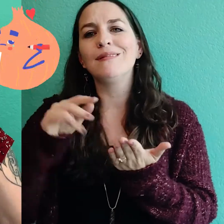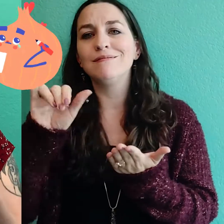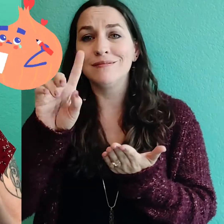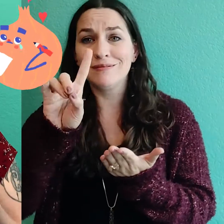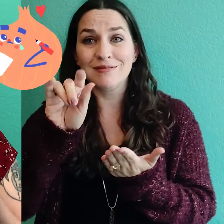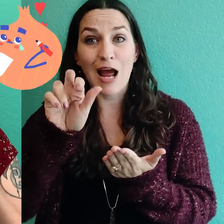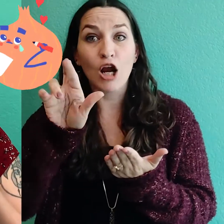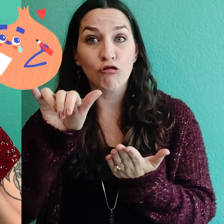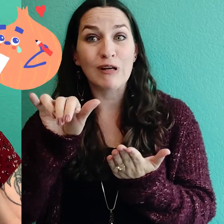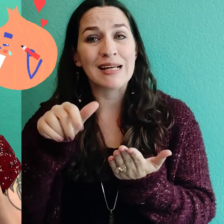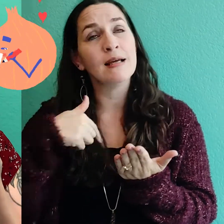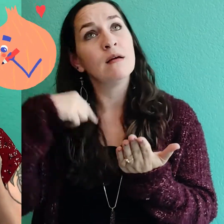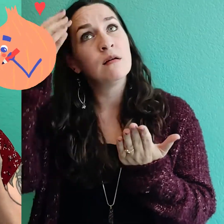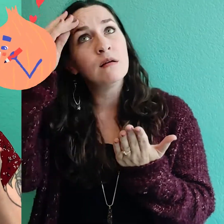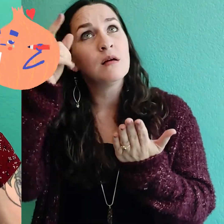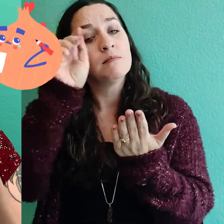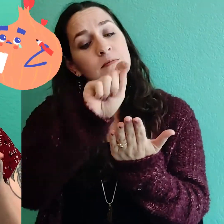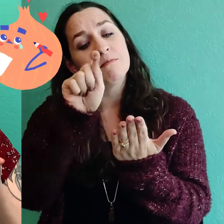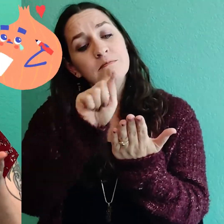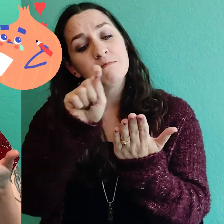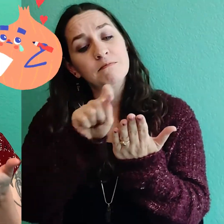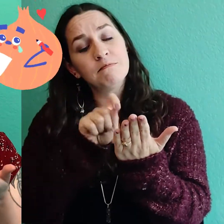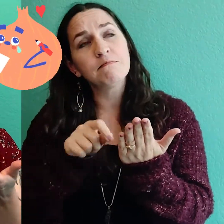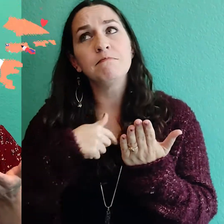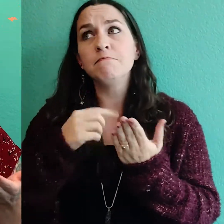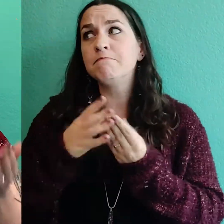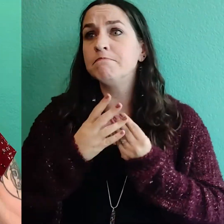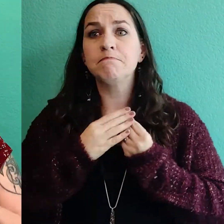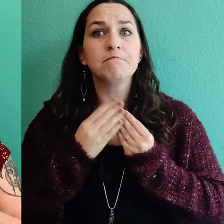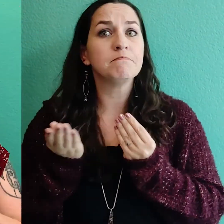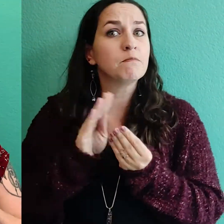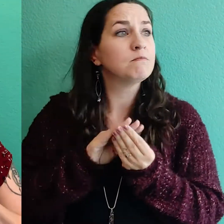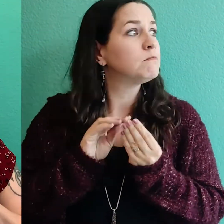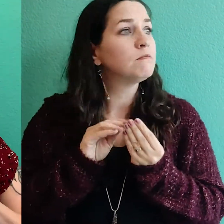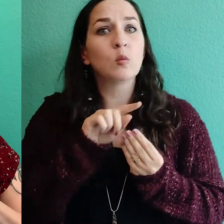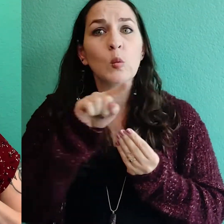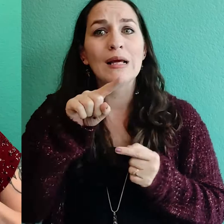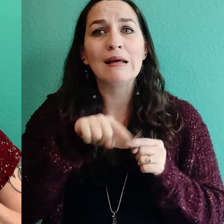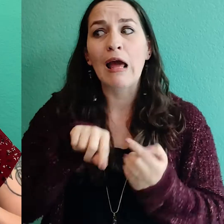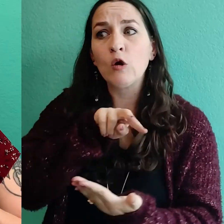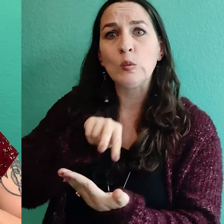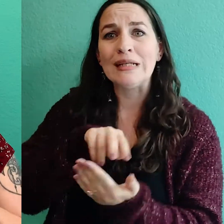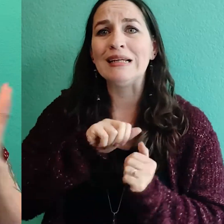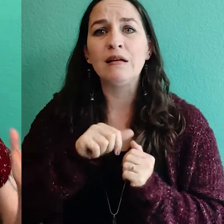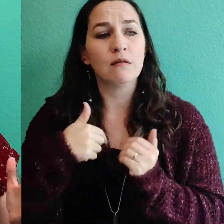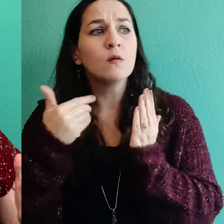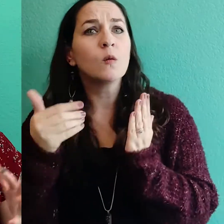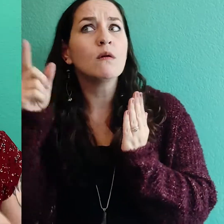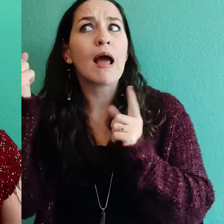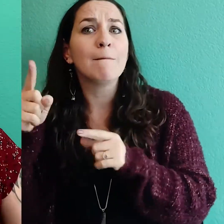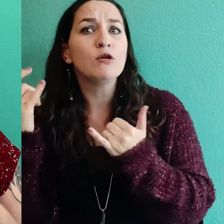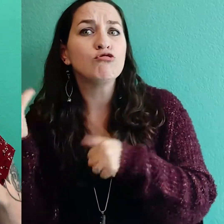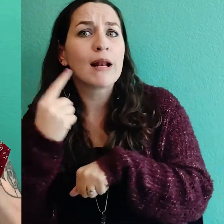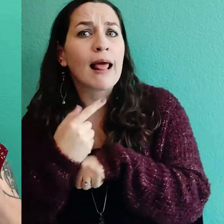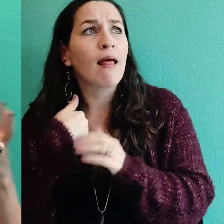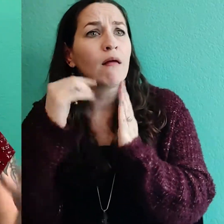sit down, and you're gonna write an essay, in your little book that nobody can ever read, and it's going to talk about your day, or it's going to tell the